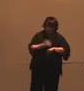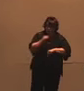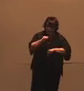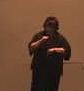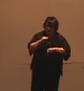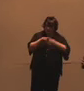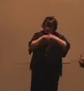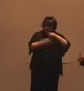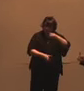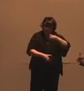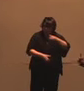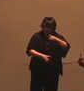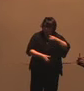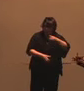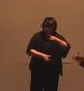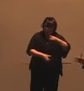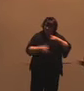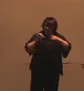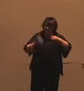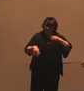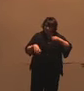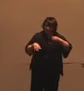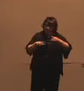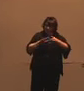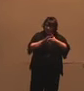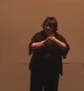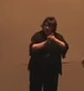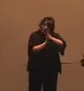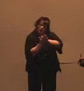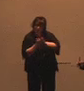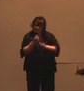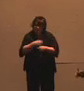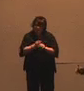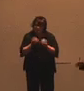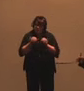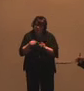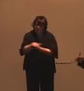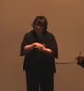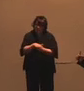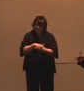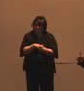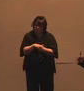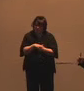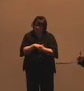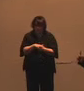to much more spatial column. The usual column is made by, for example,